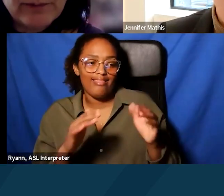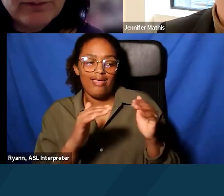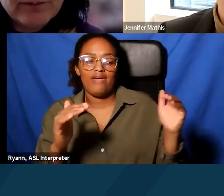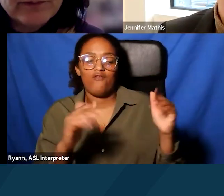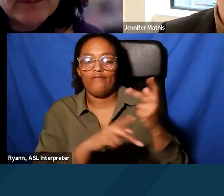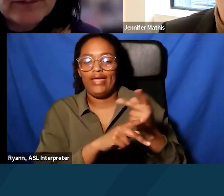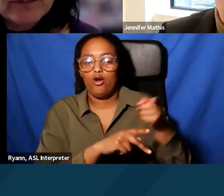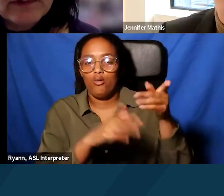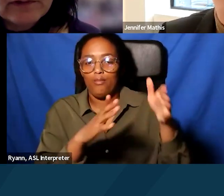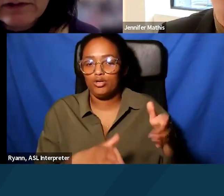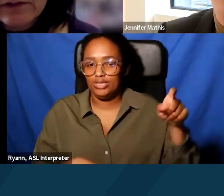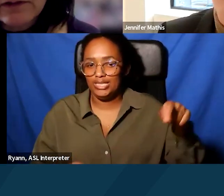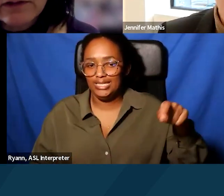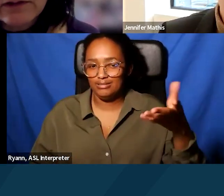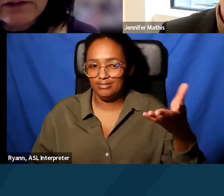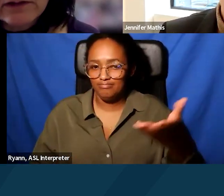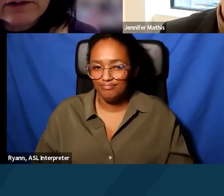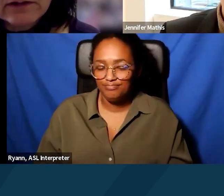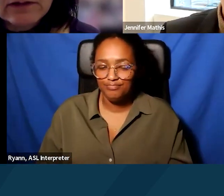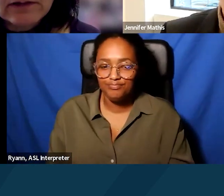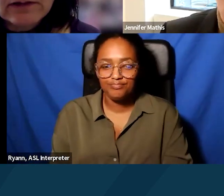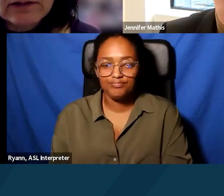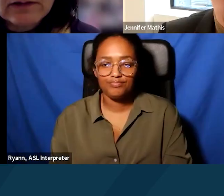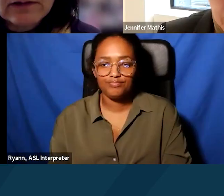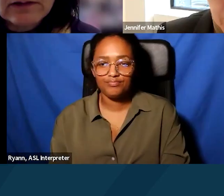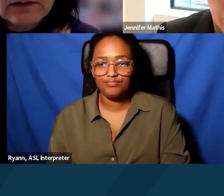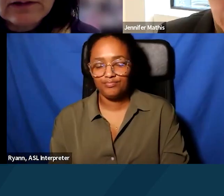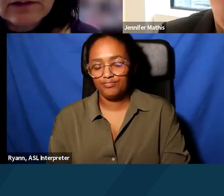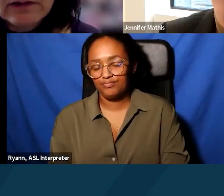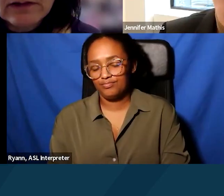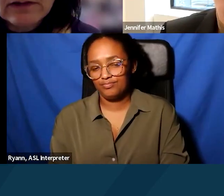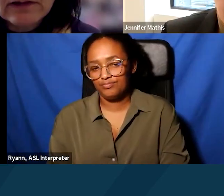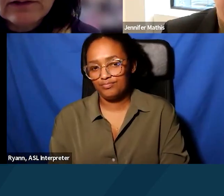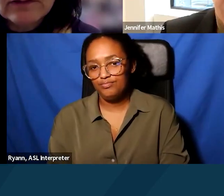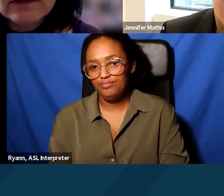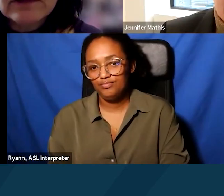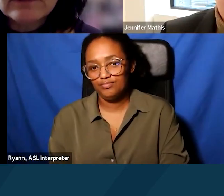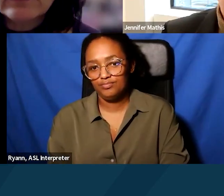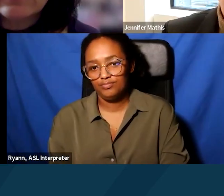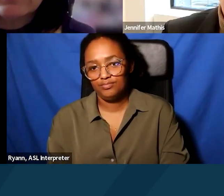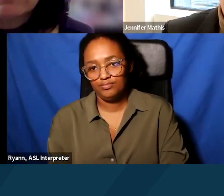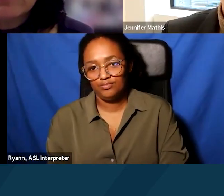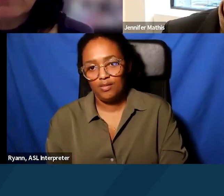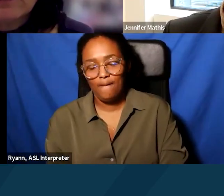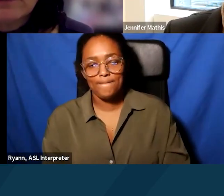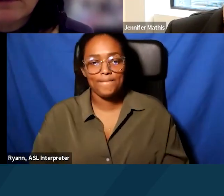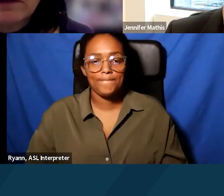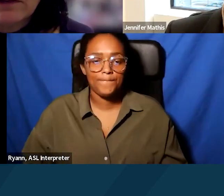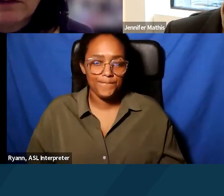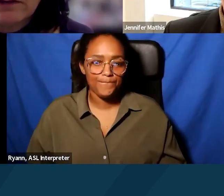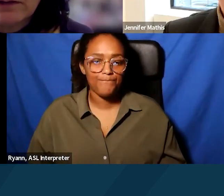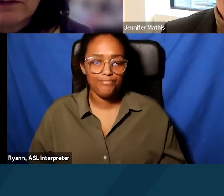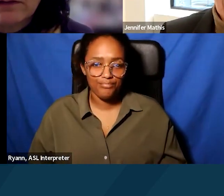So, I ‑‑ yeah, I'm not finding the right question....